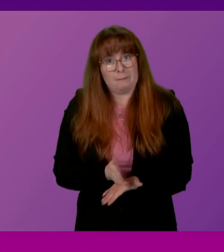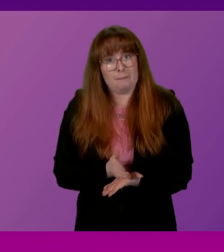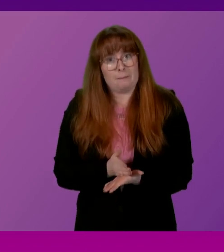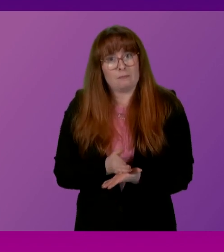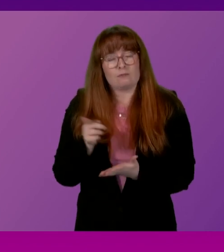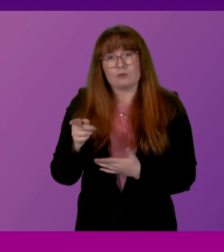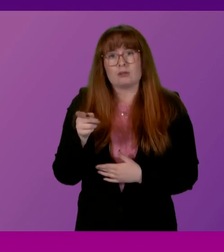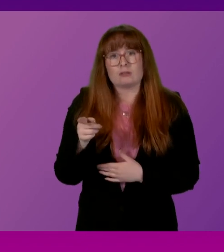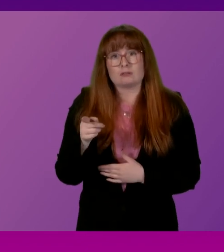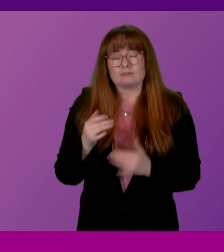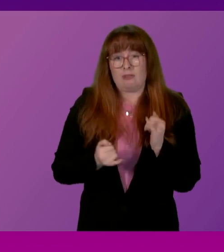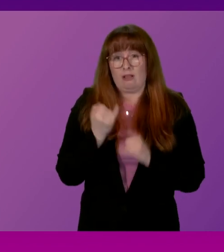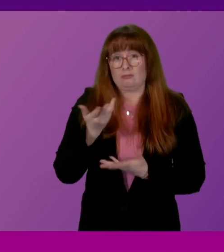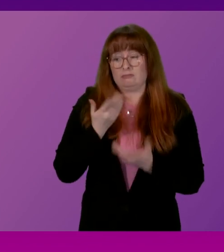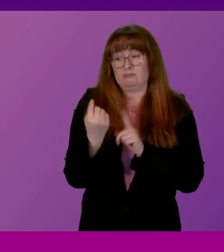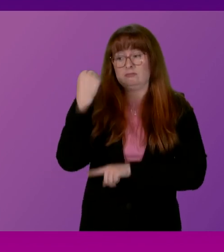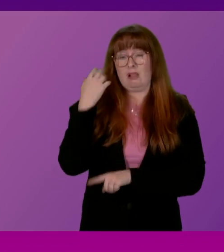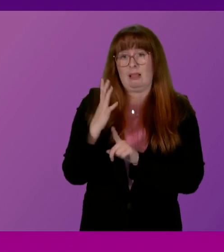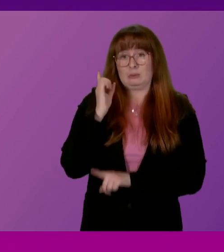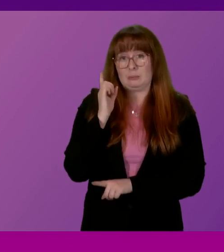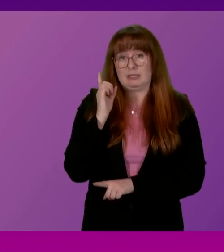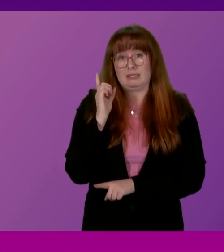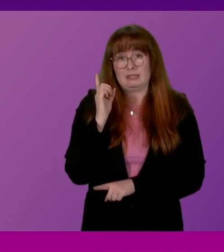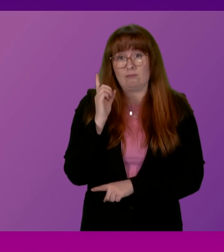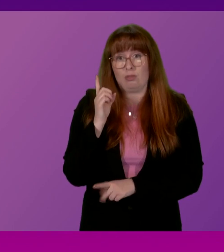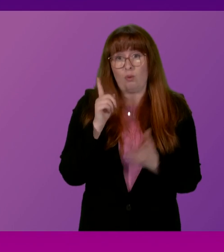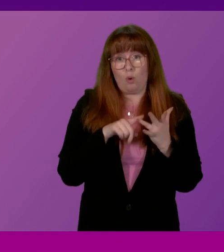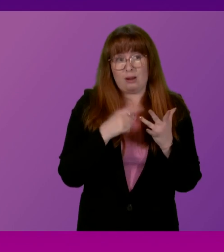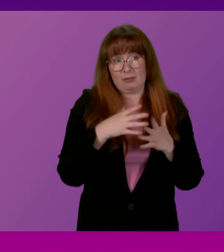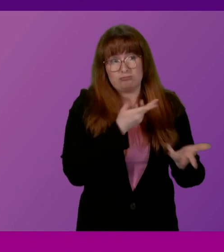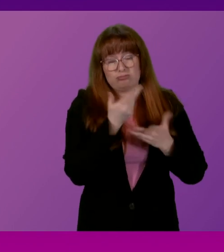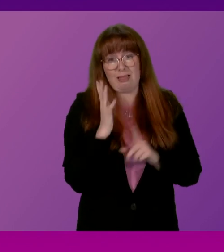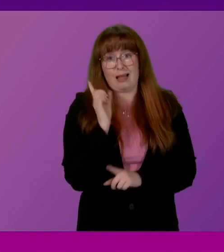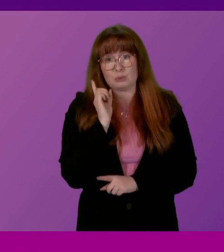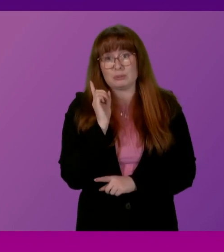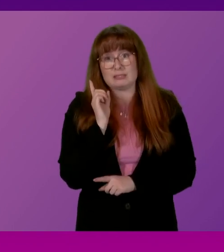In my previous conversation with the leader of Orkney Islands Council, I reaffirmed the